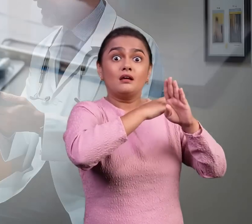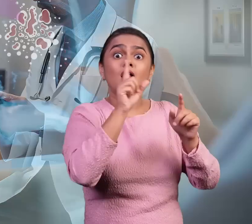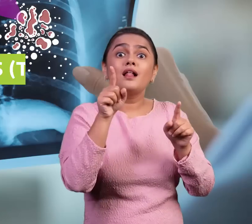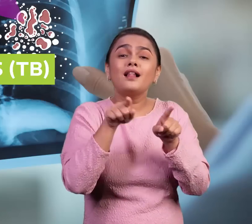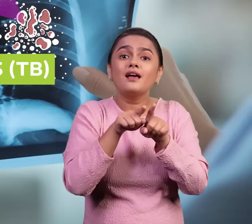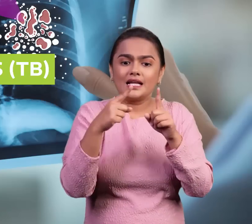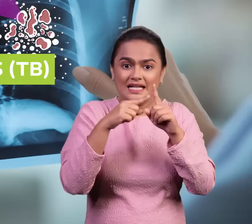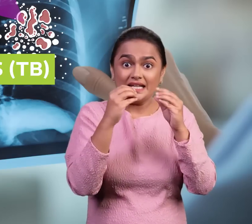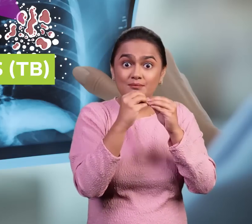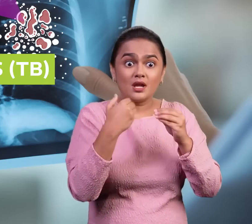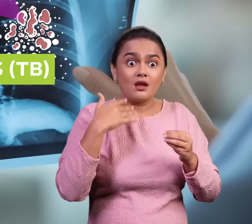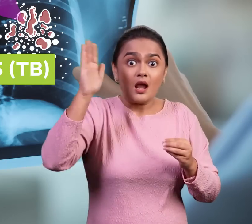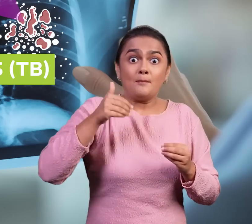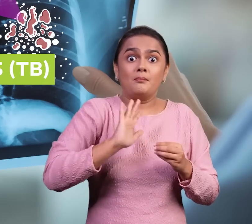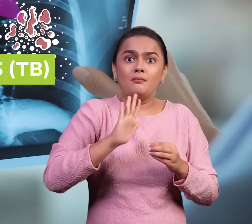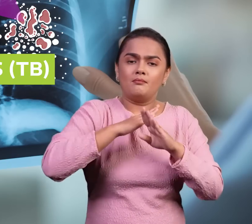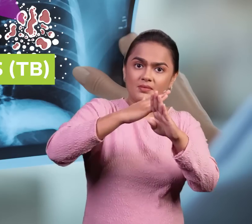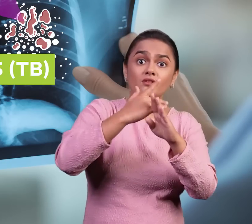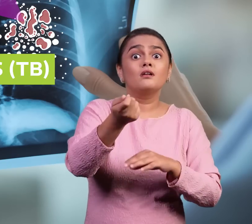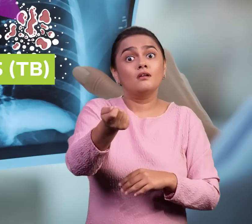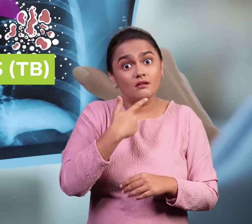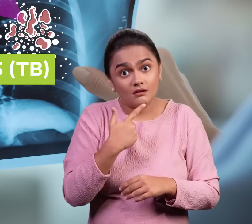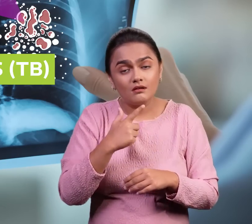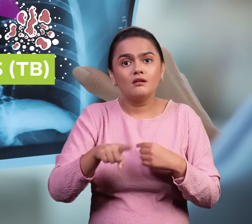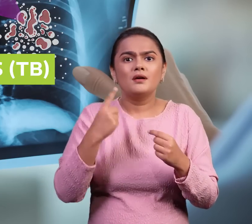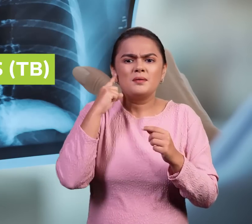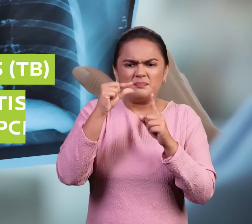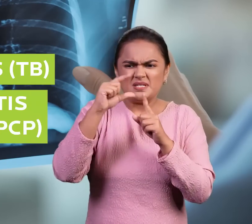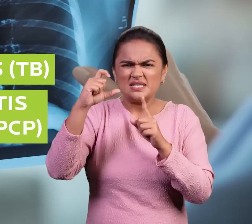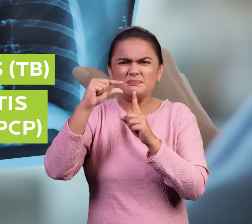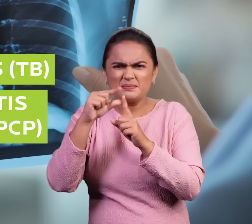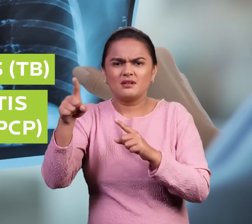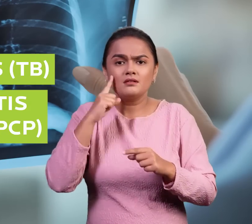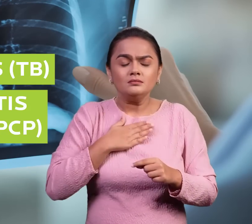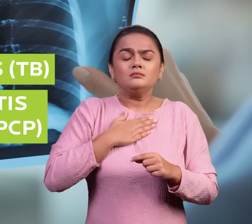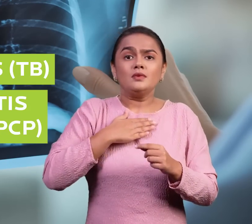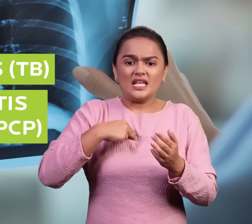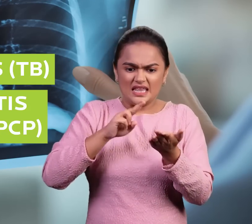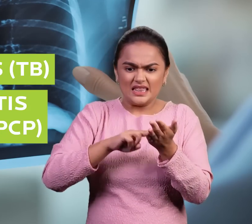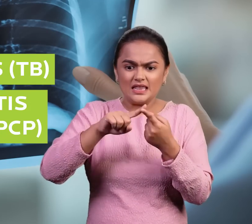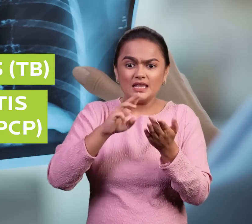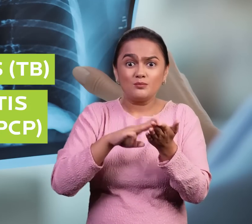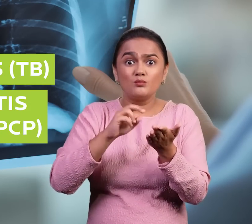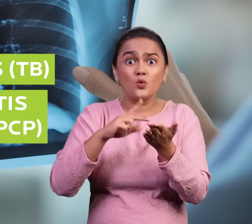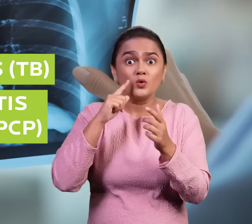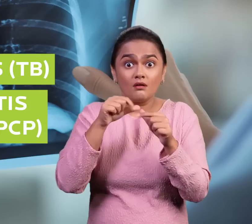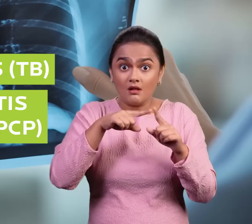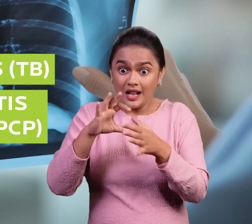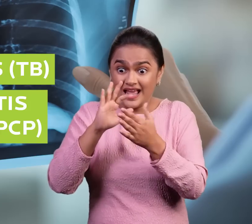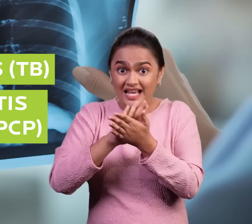For example, you’ll be given TB prevention medicine. or medication for PCP, a form of pneumonia, which can be life-threatening for HIV patients.